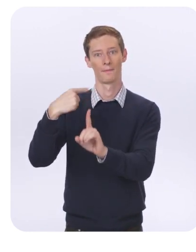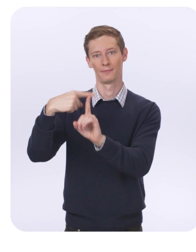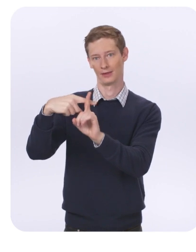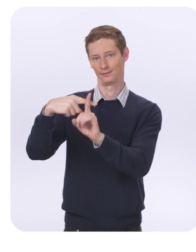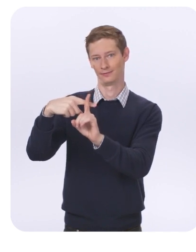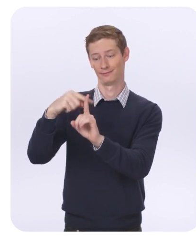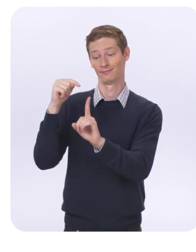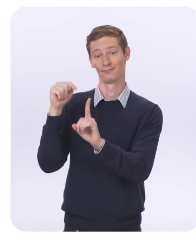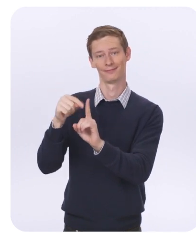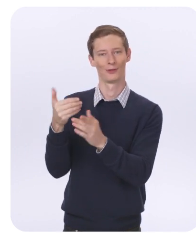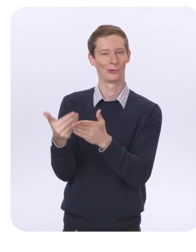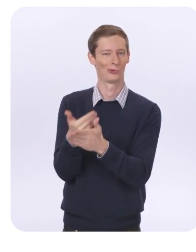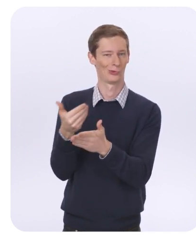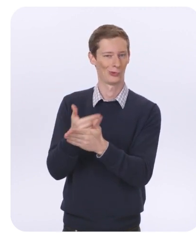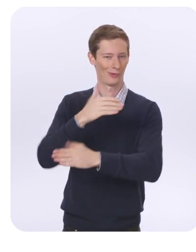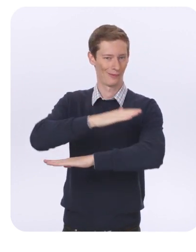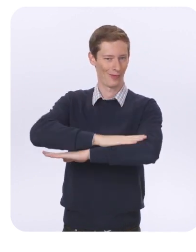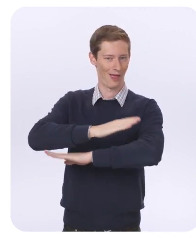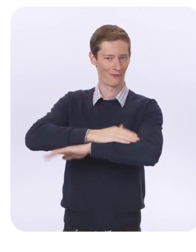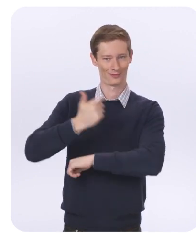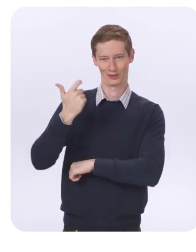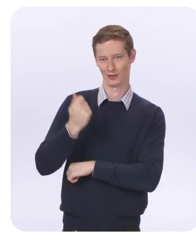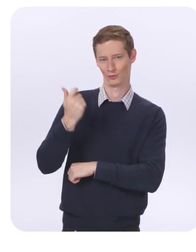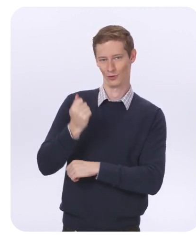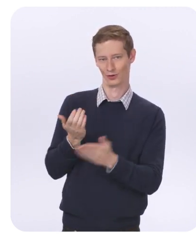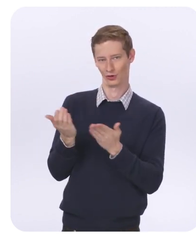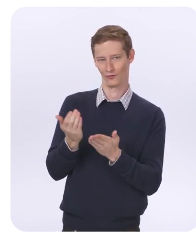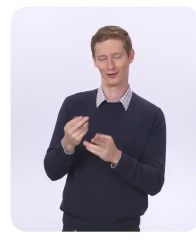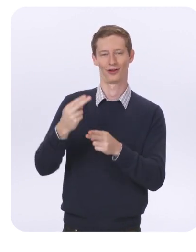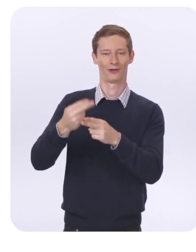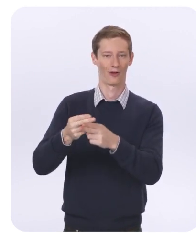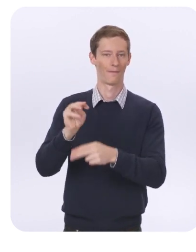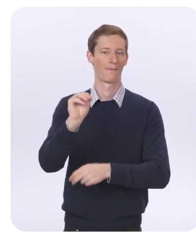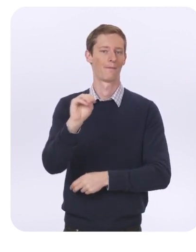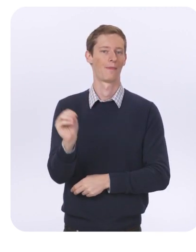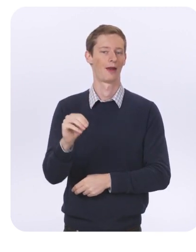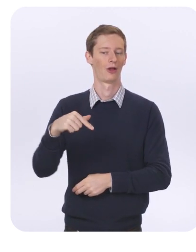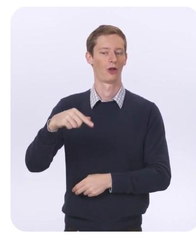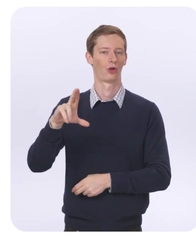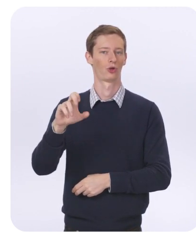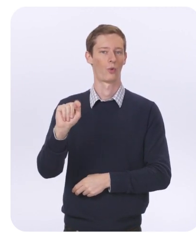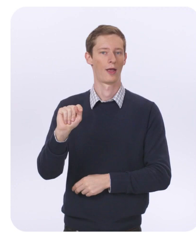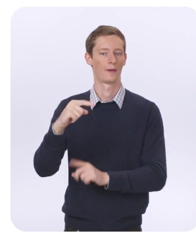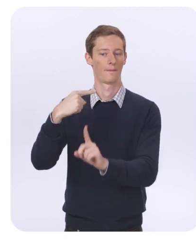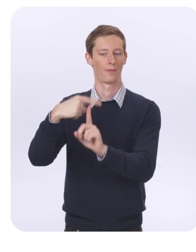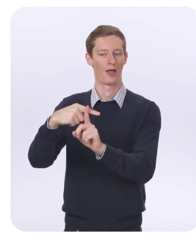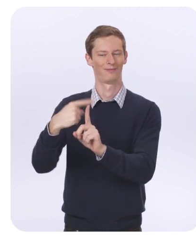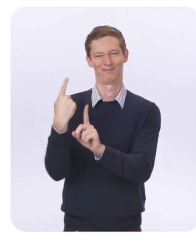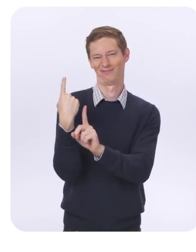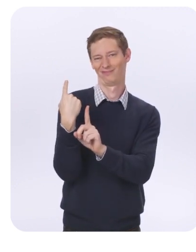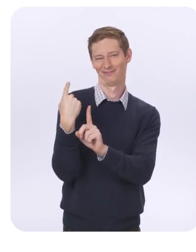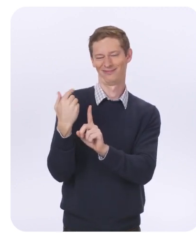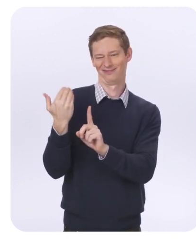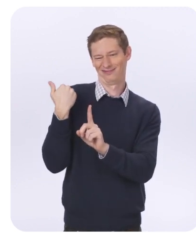Meta Quest+ helps users confidently and easily discover and explore highly desired apps with a focus on value.